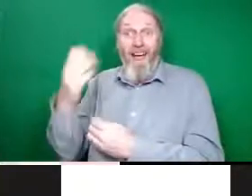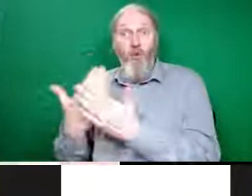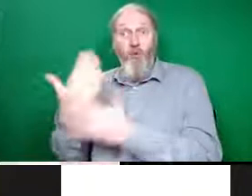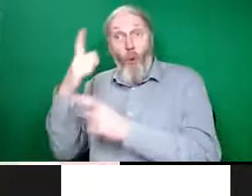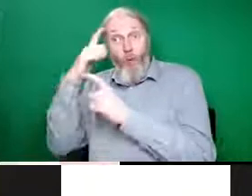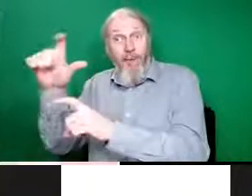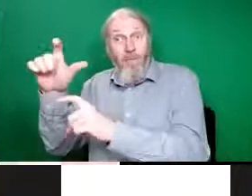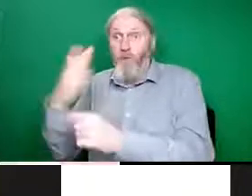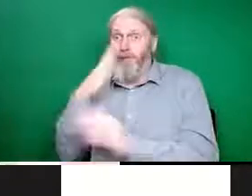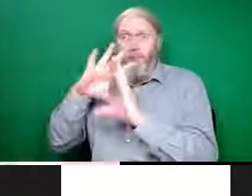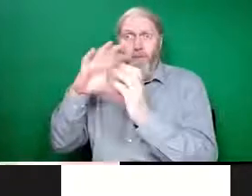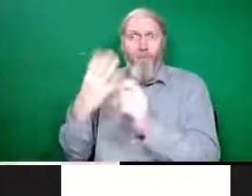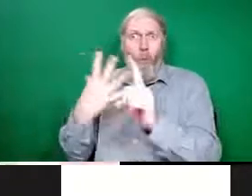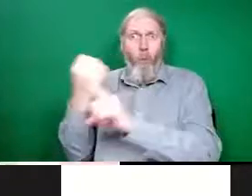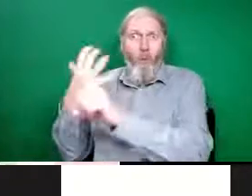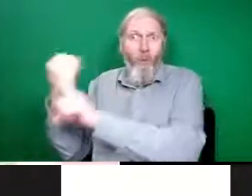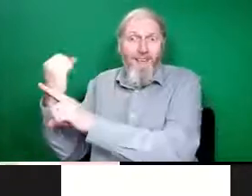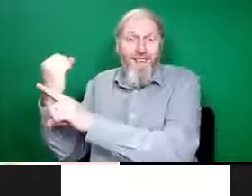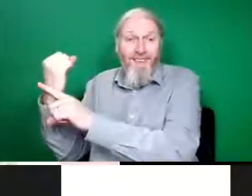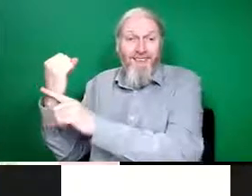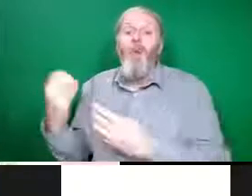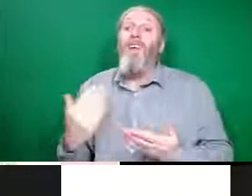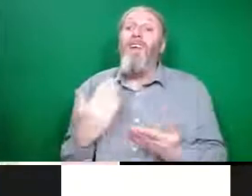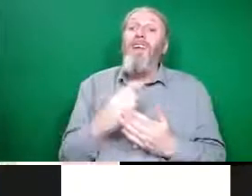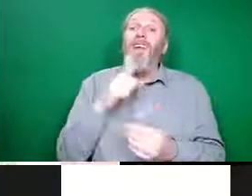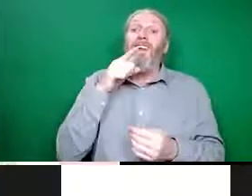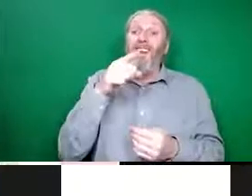It has recording studios, an education and film hub, a